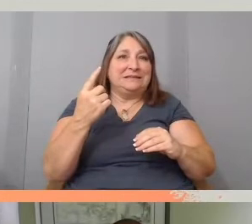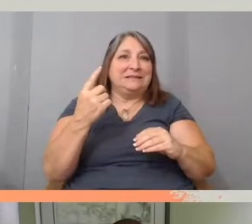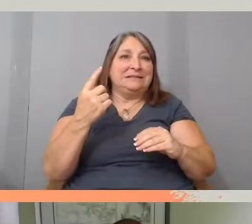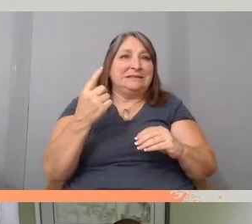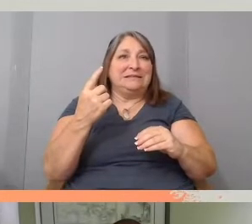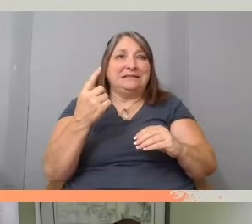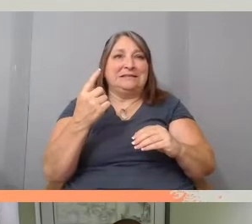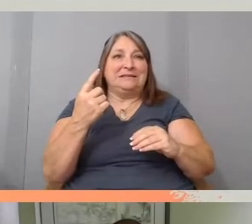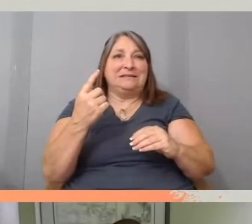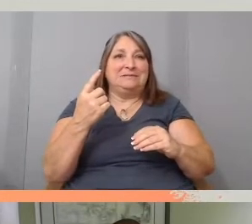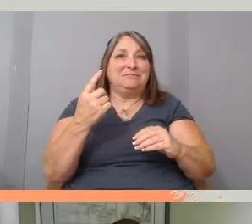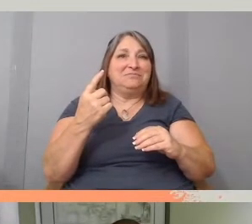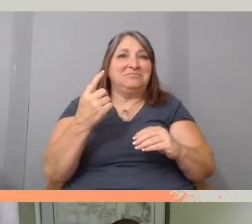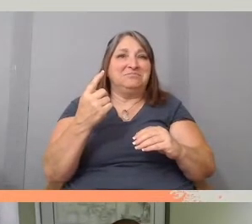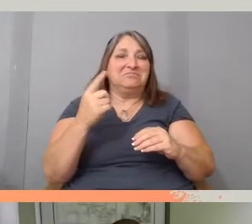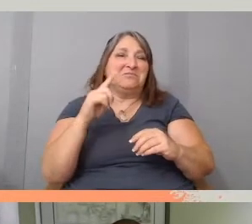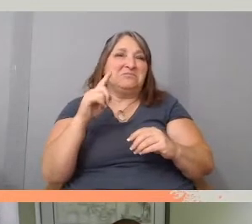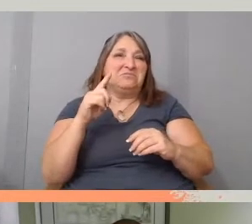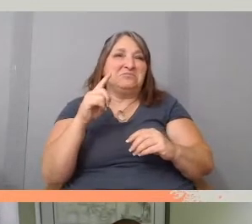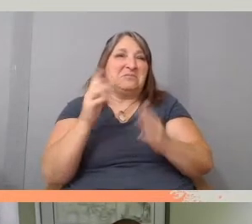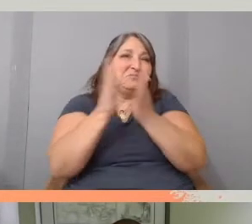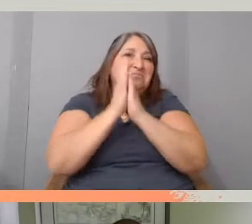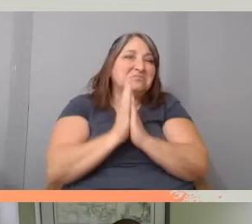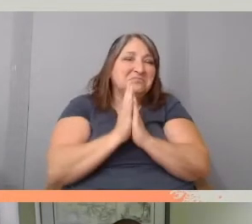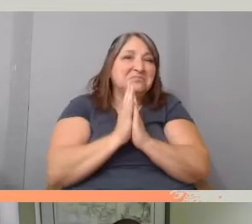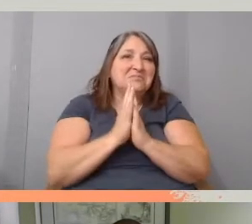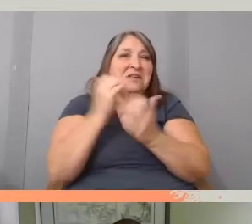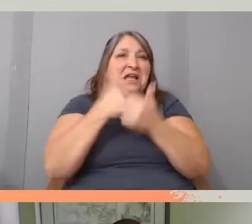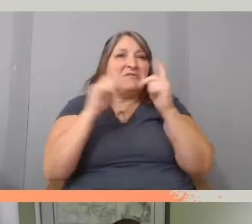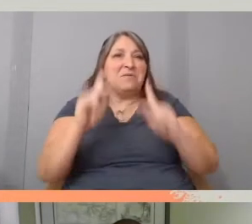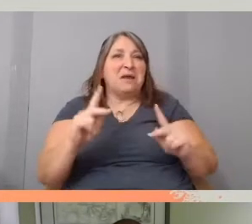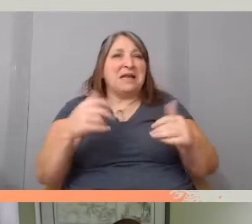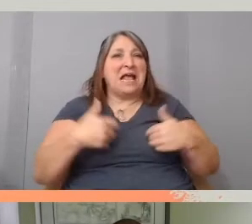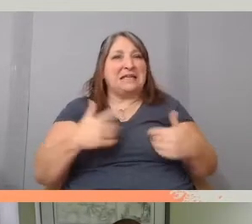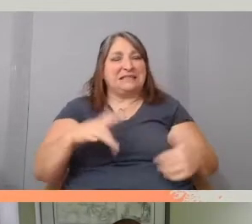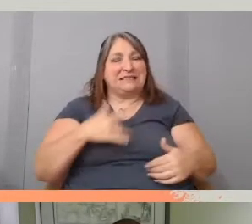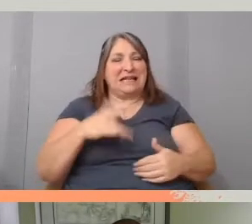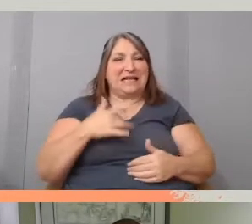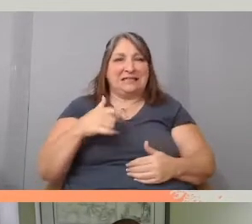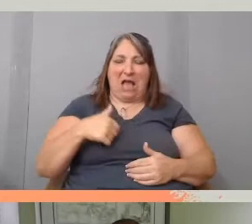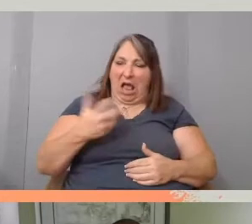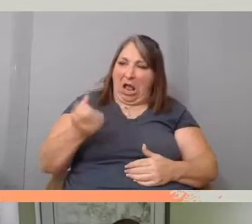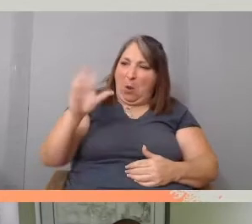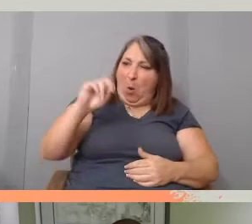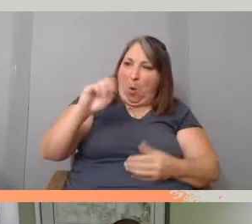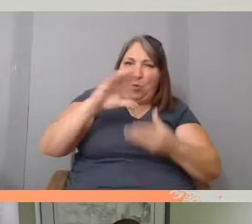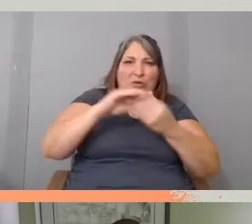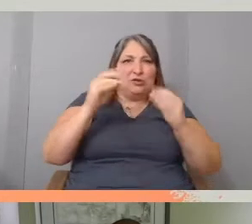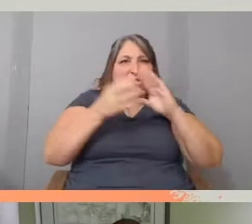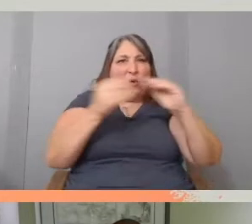Everybody has a sense of ownership over stories and who has the right to tell them,